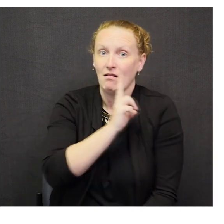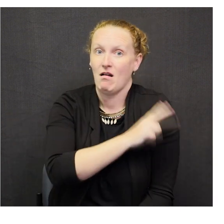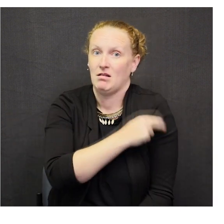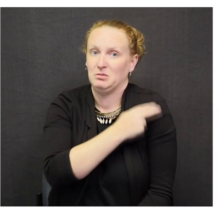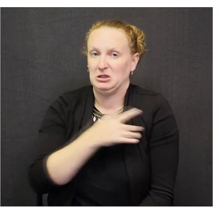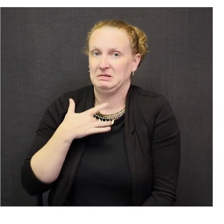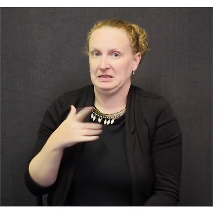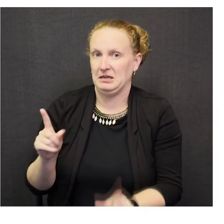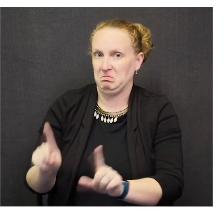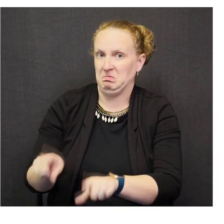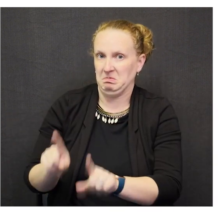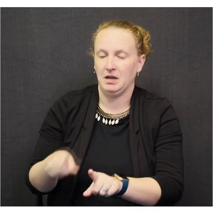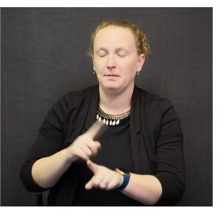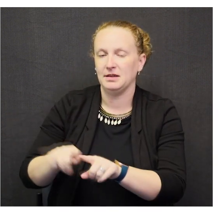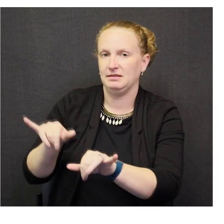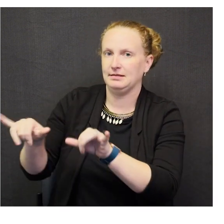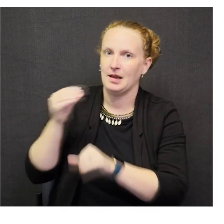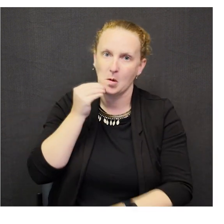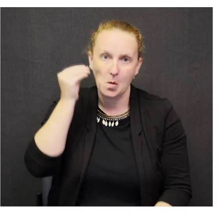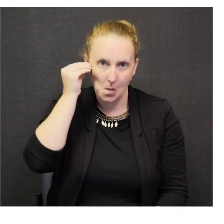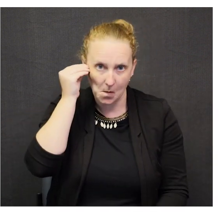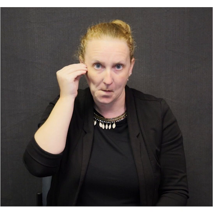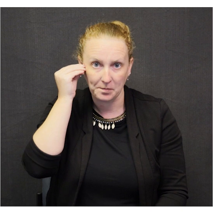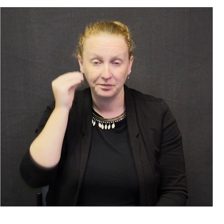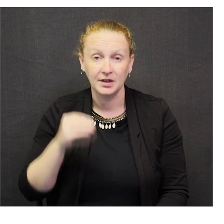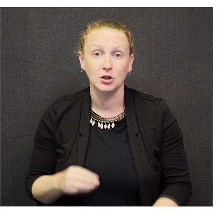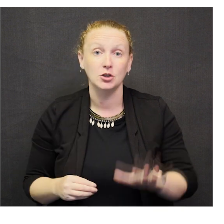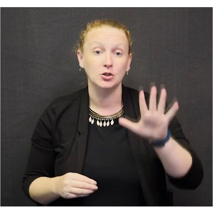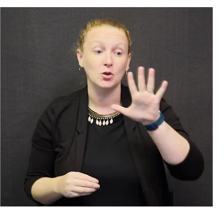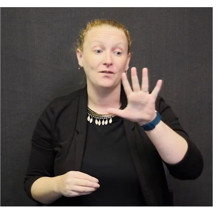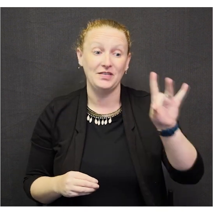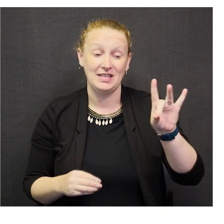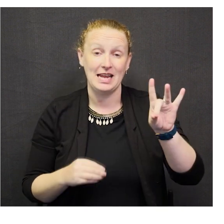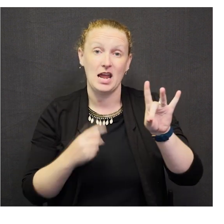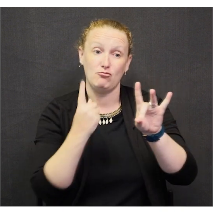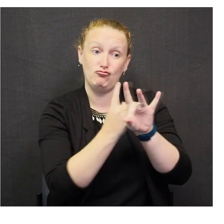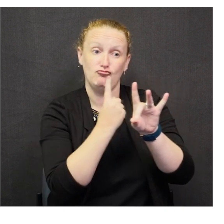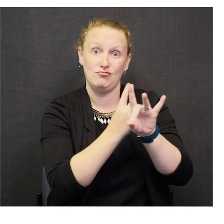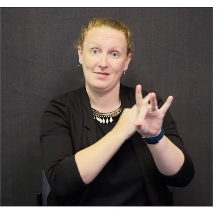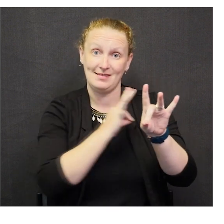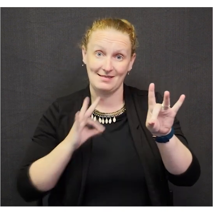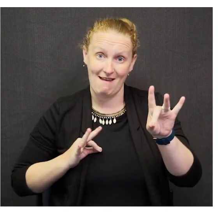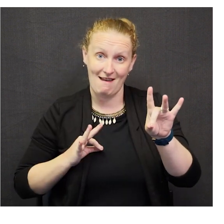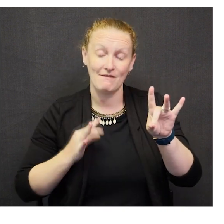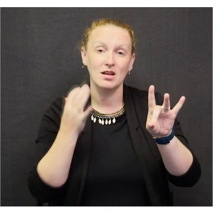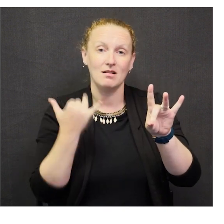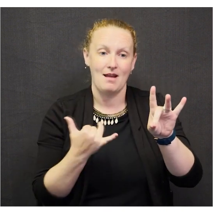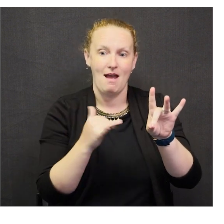in all, 48 out of 58 regular staff are working from home currently.